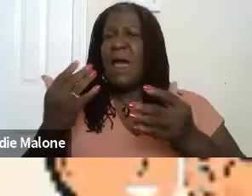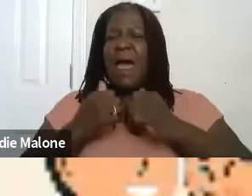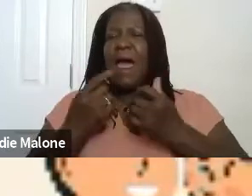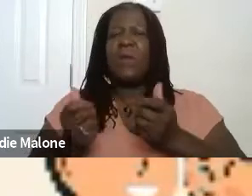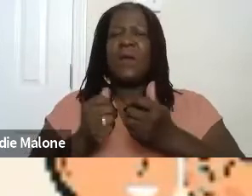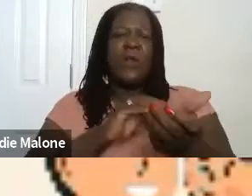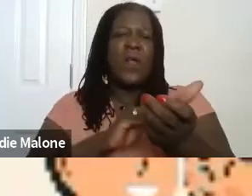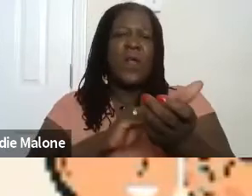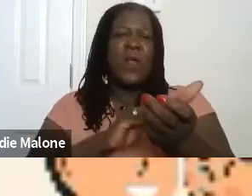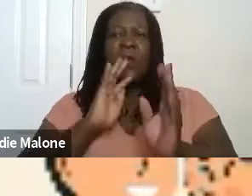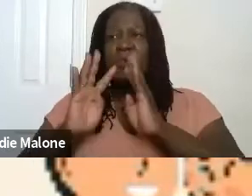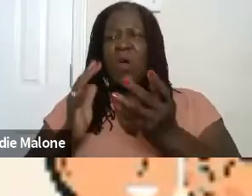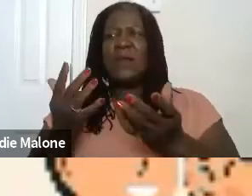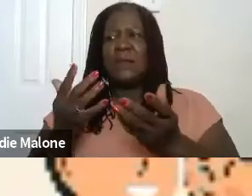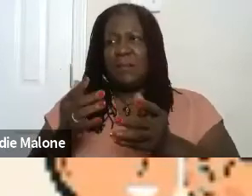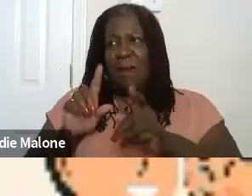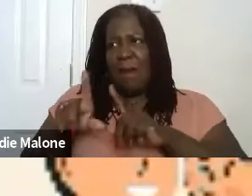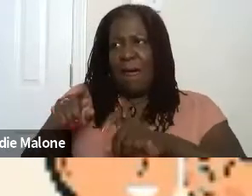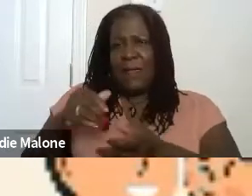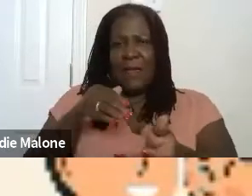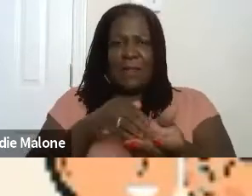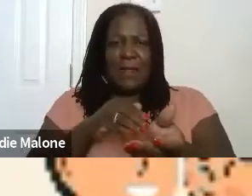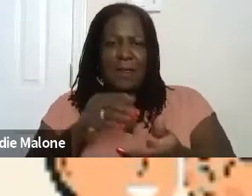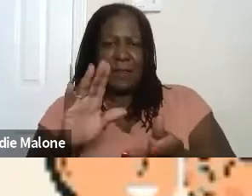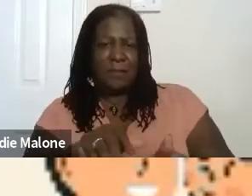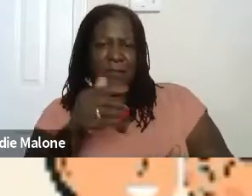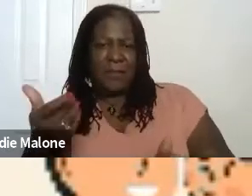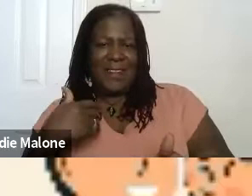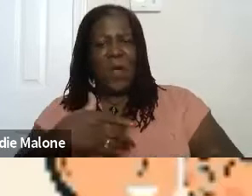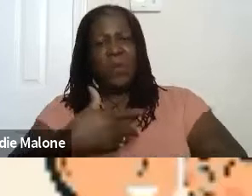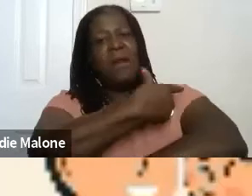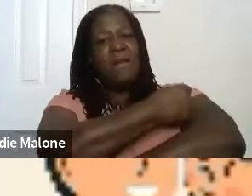Actually, I wanted to get the vaccine, the vaccine shots because I am an essential